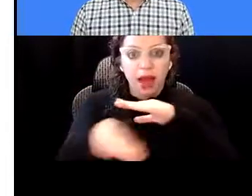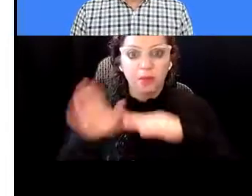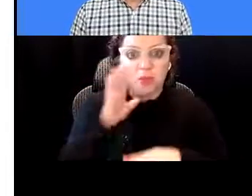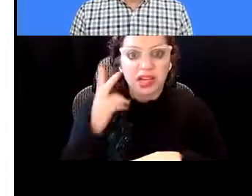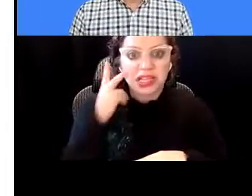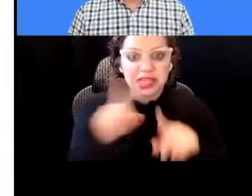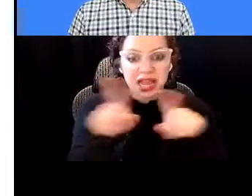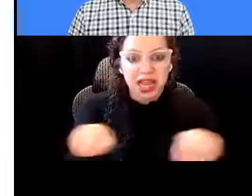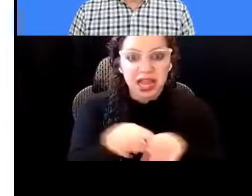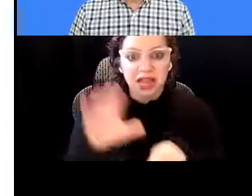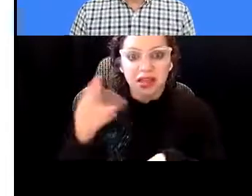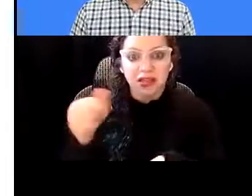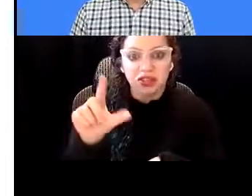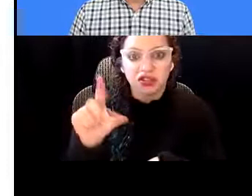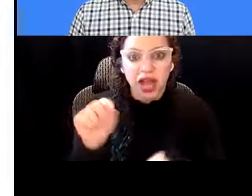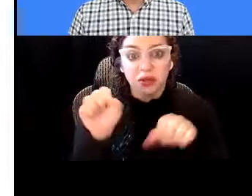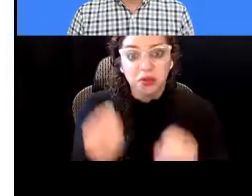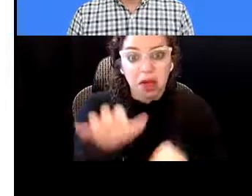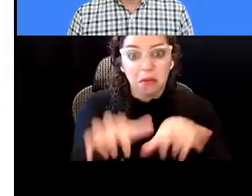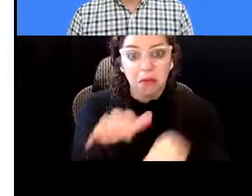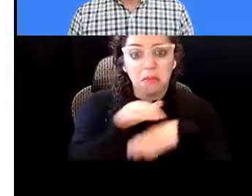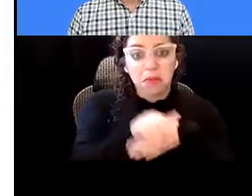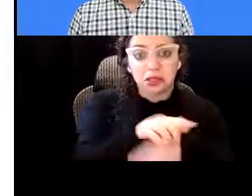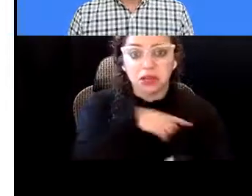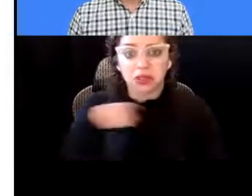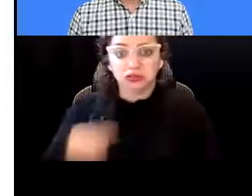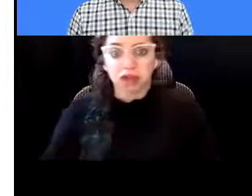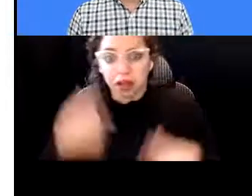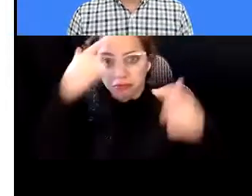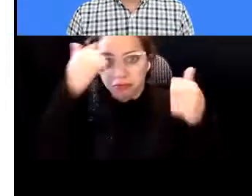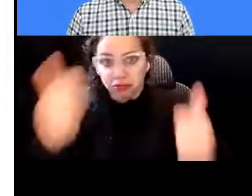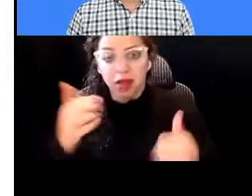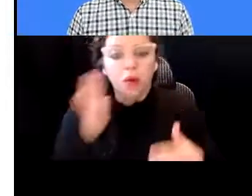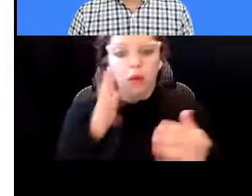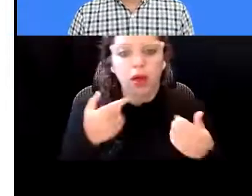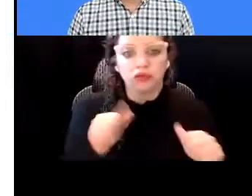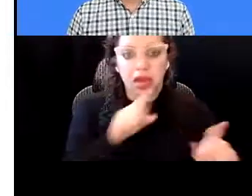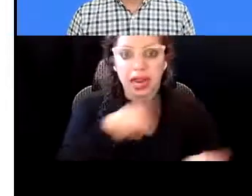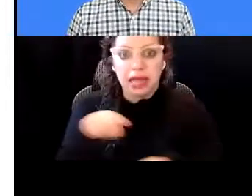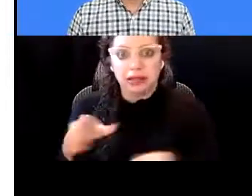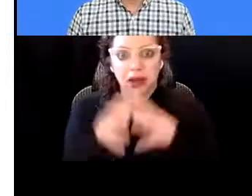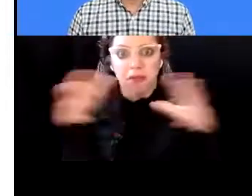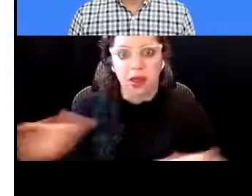You can write your question in English or in Chinese. We will get to as many questions as time allows.